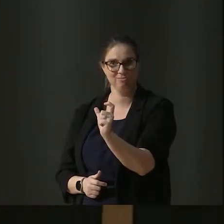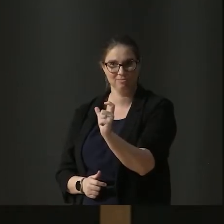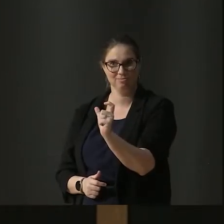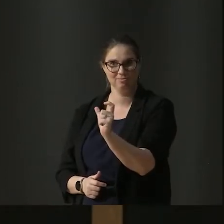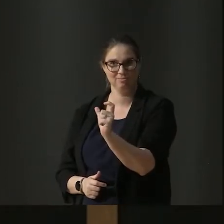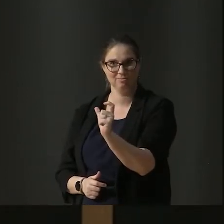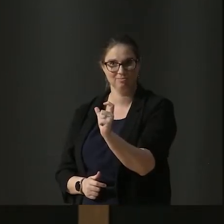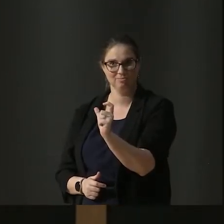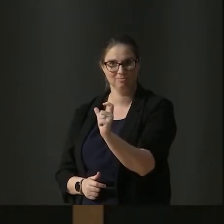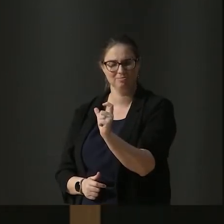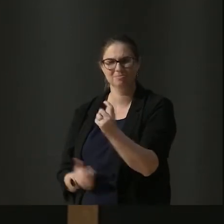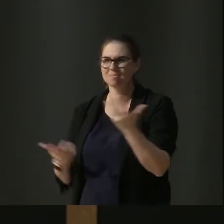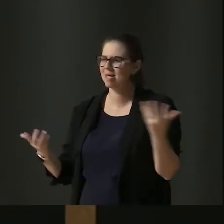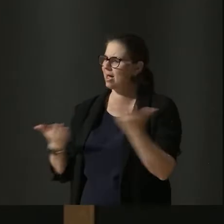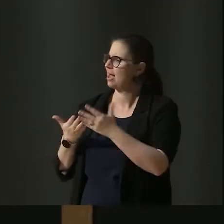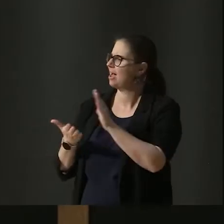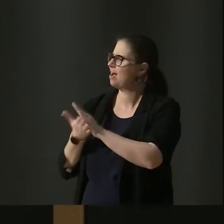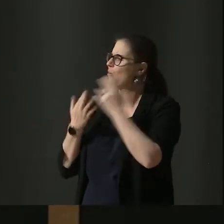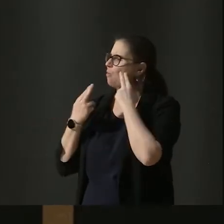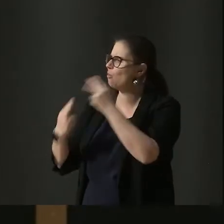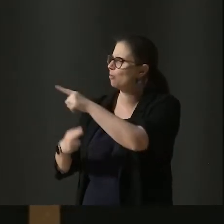How do you usually respond when someone asks you that question?